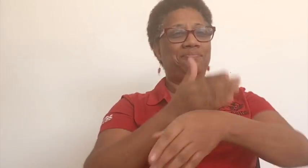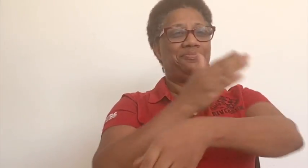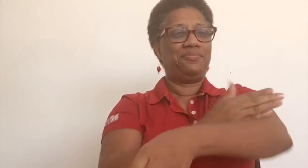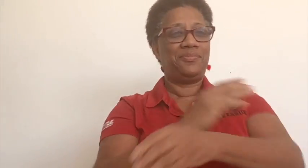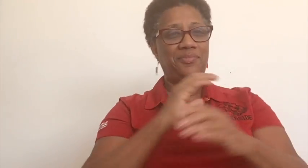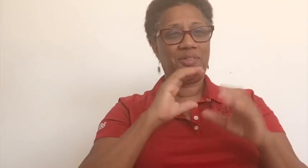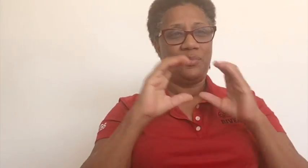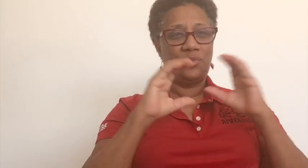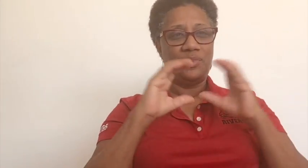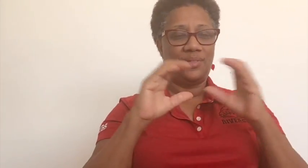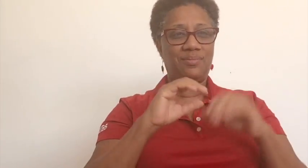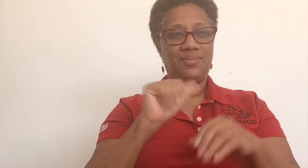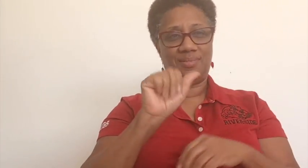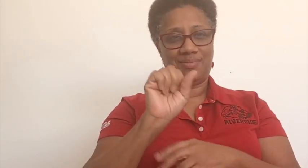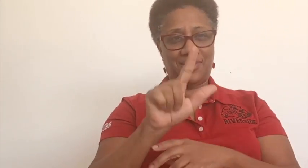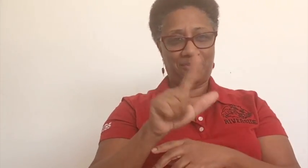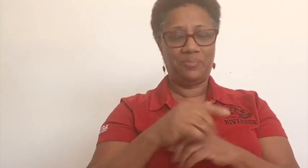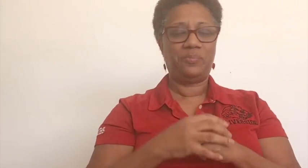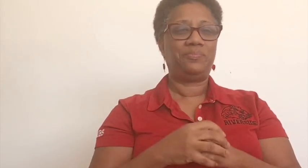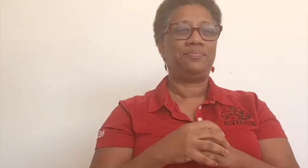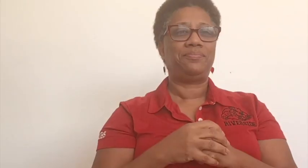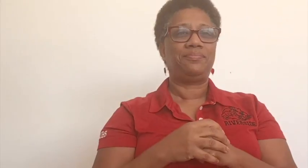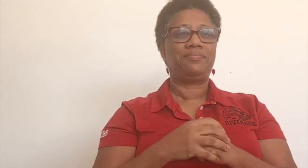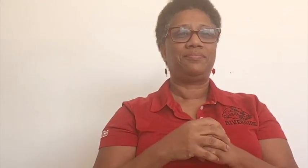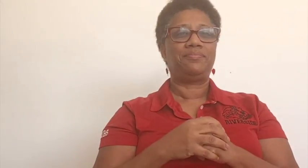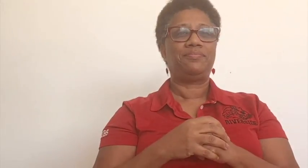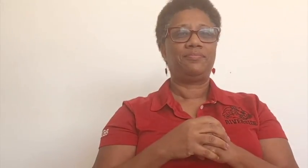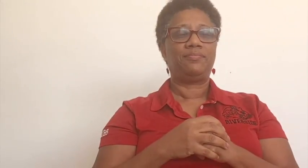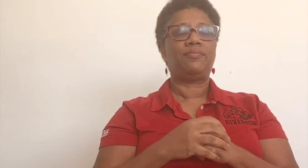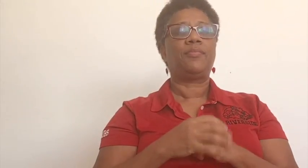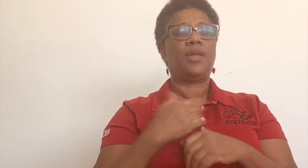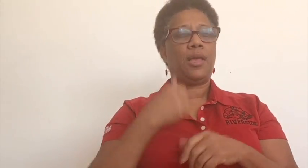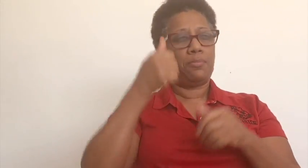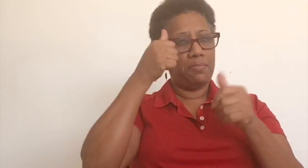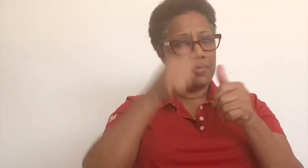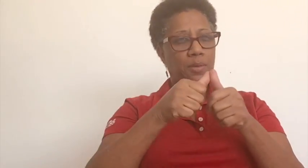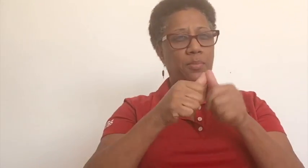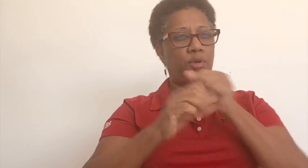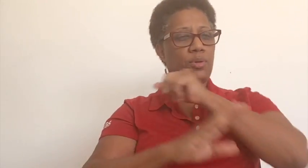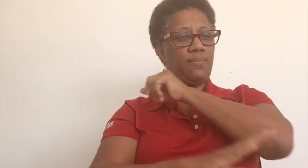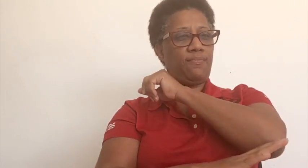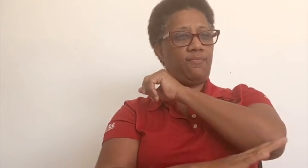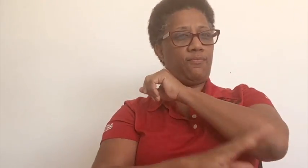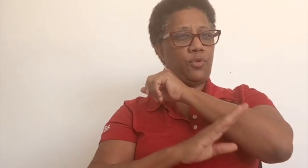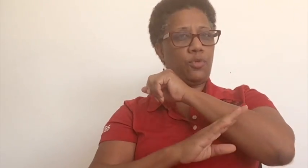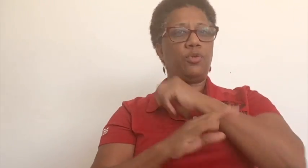Alright, well here today I am here to award are most improved